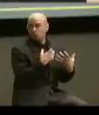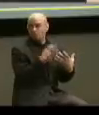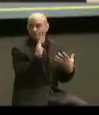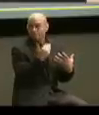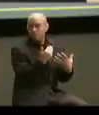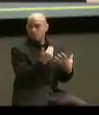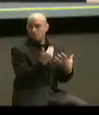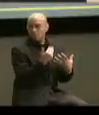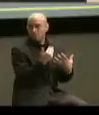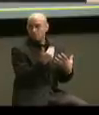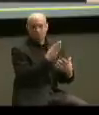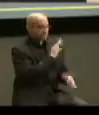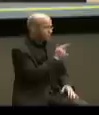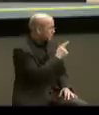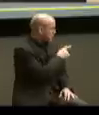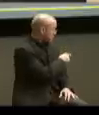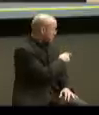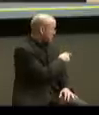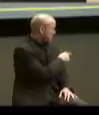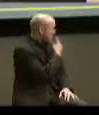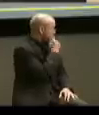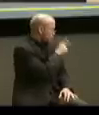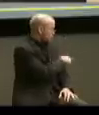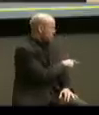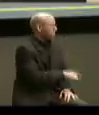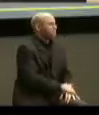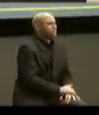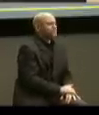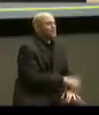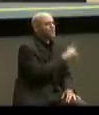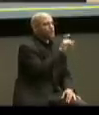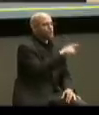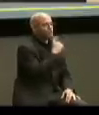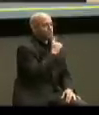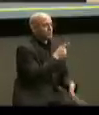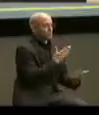APPARENTLY, BILL, YOU ARE SINGLED OUT IN THIS ONE.